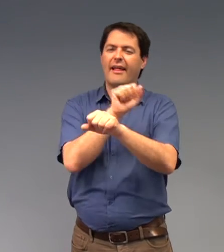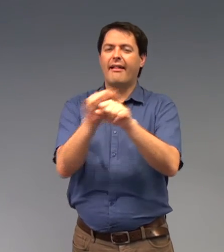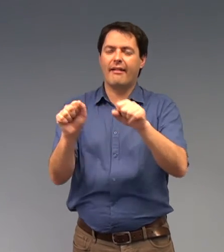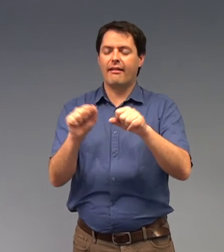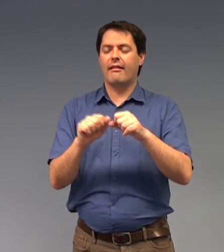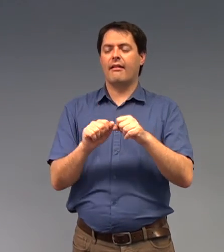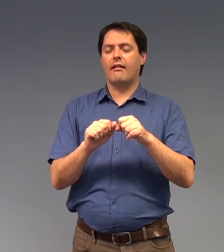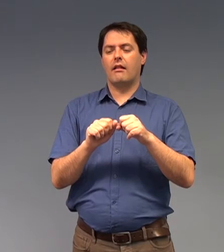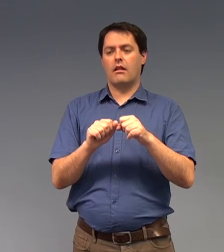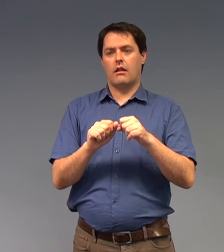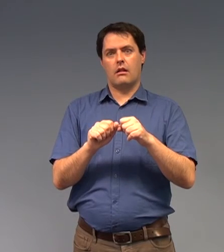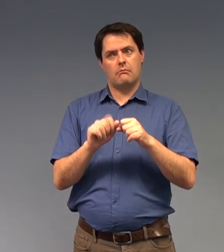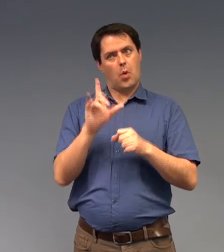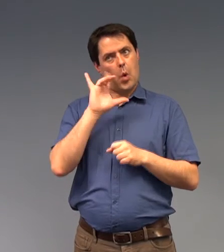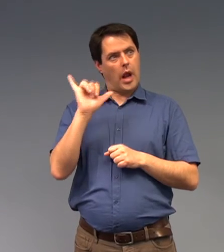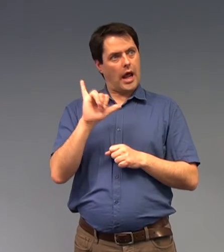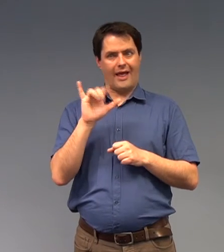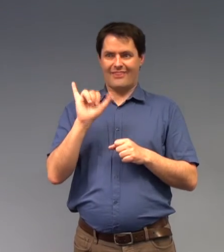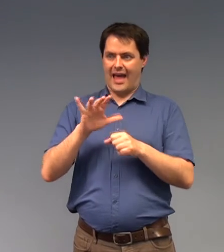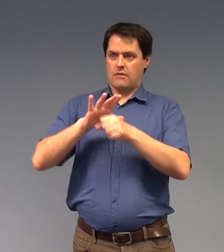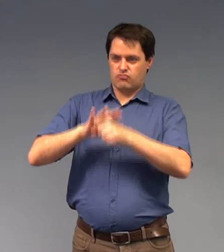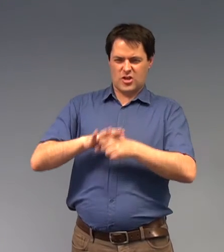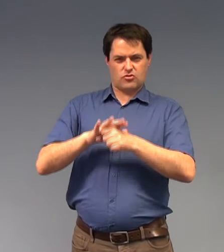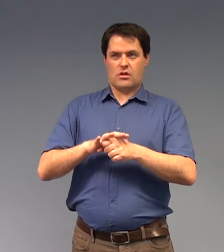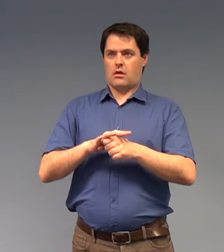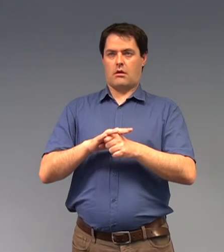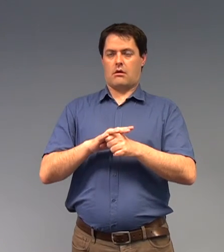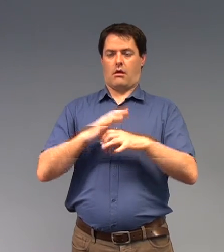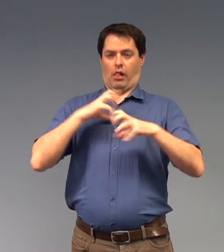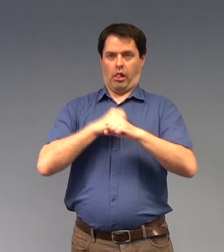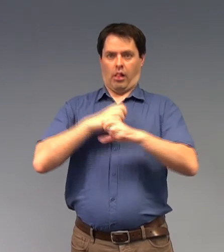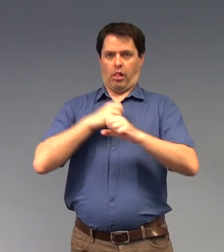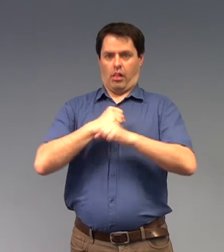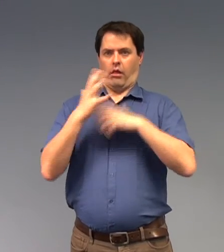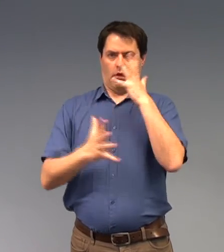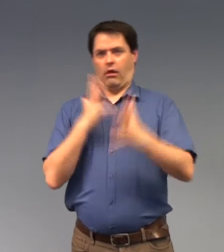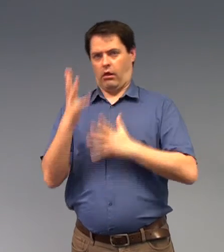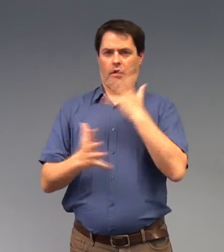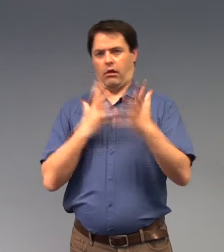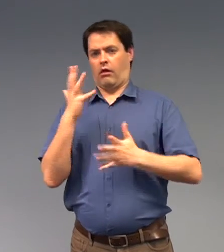meant that their process wasn't real.